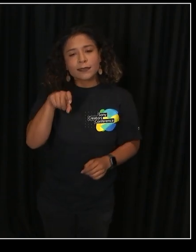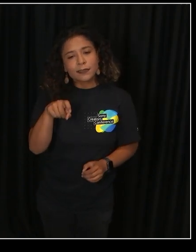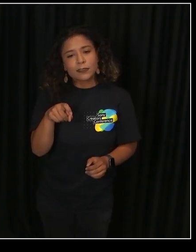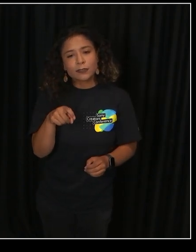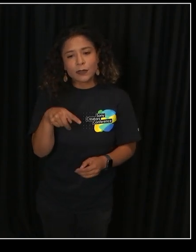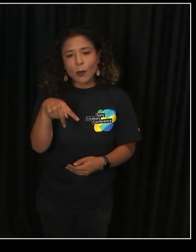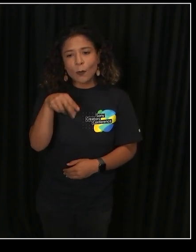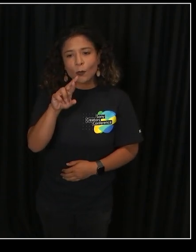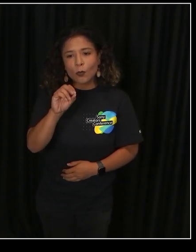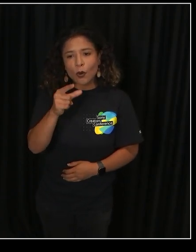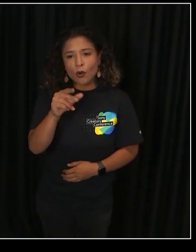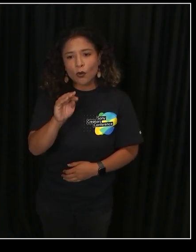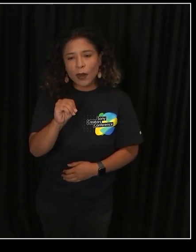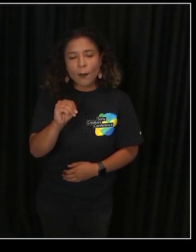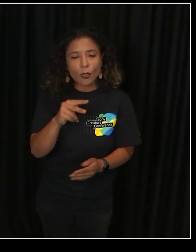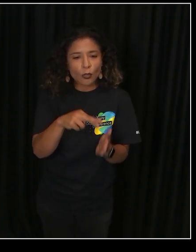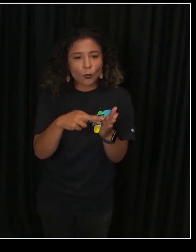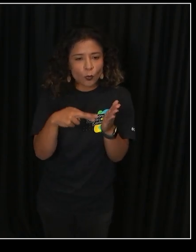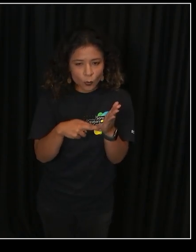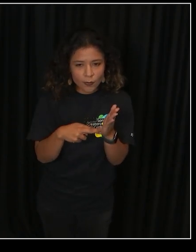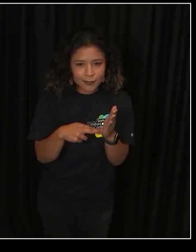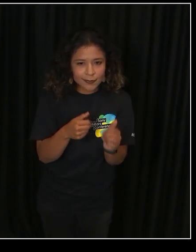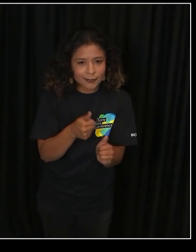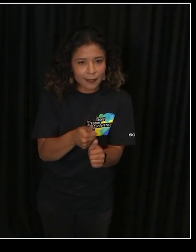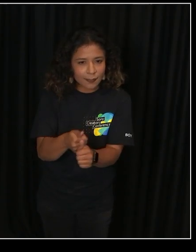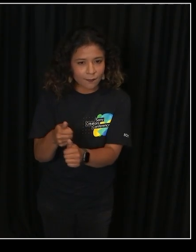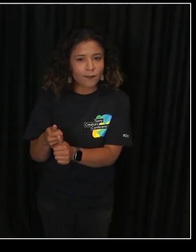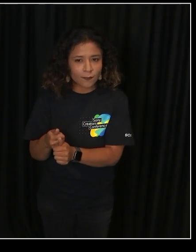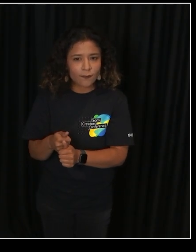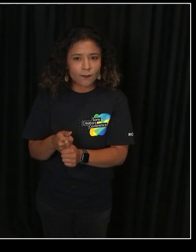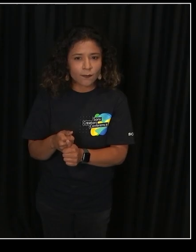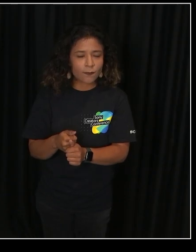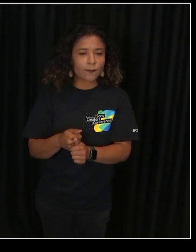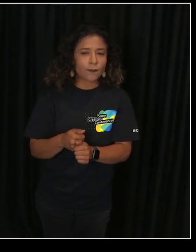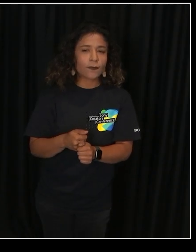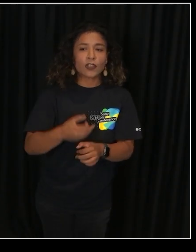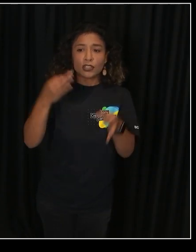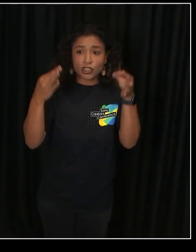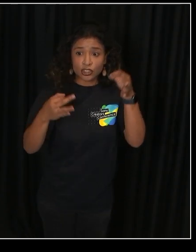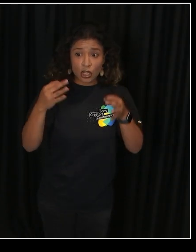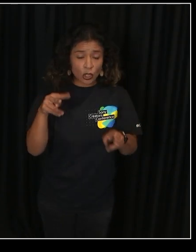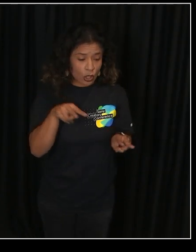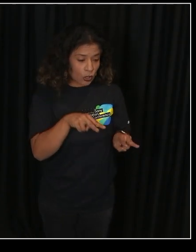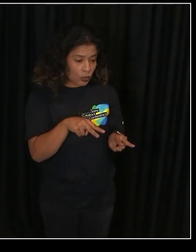And it's even more complicated than that because the stewards actually look at the impact of the incident.